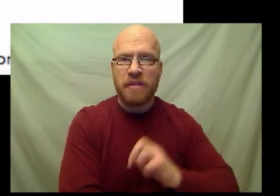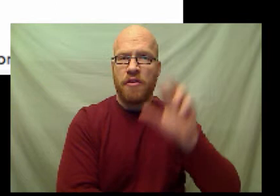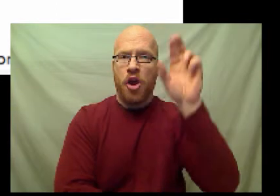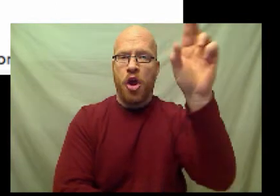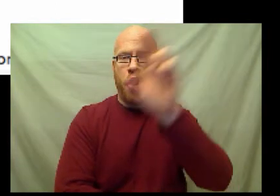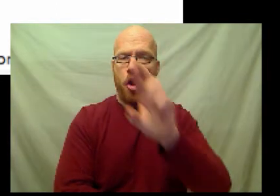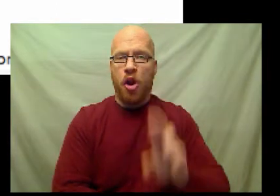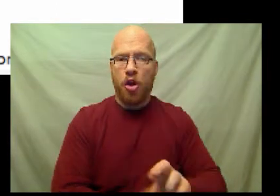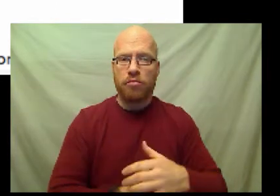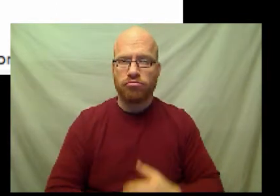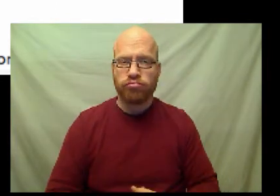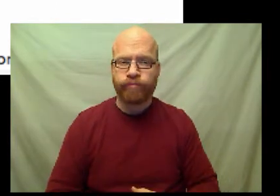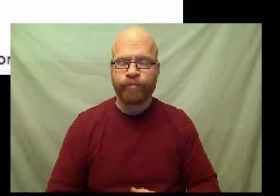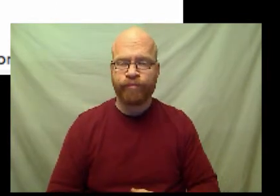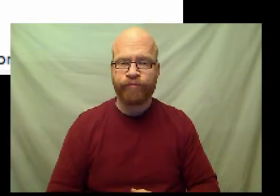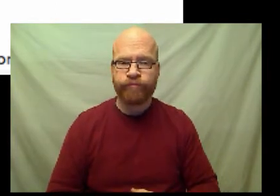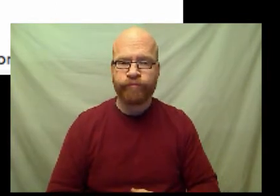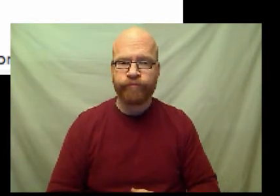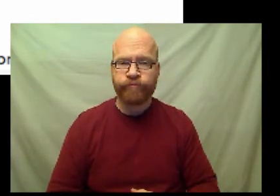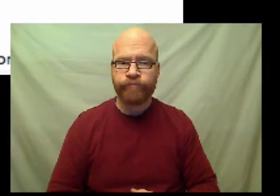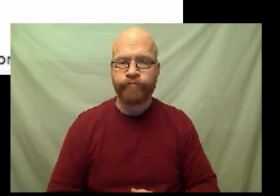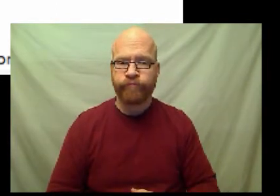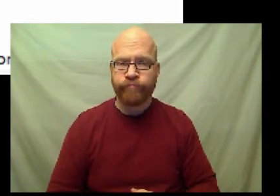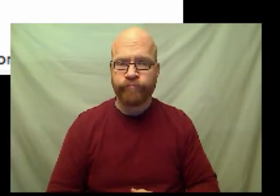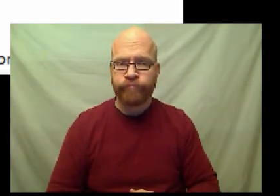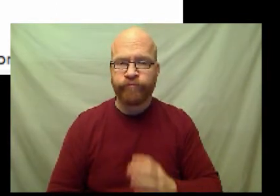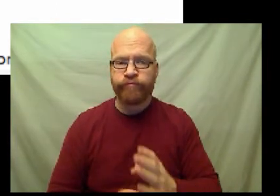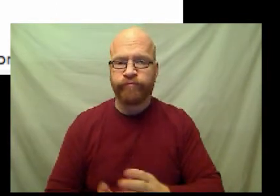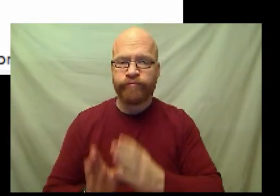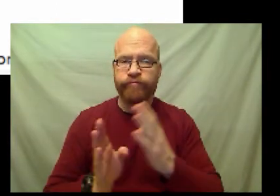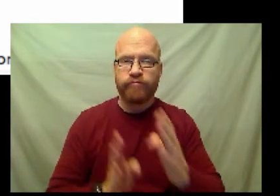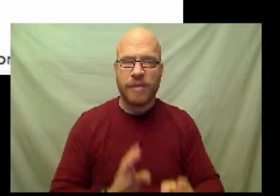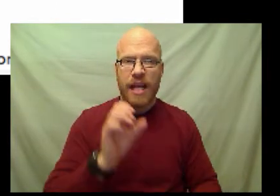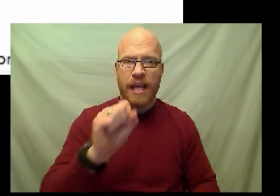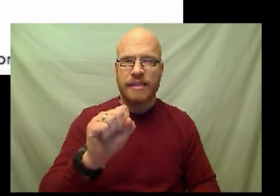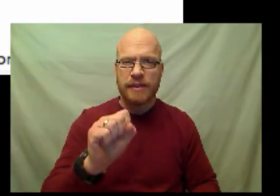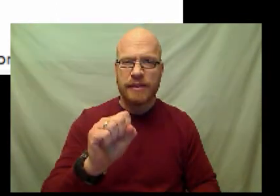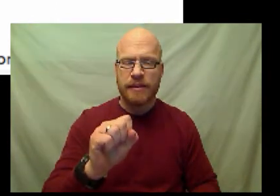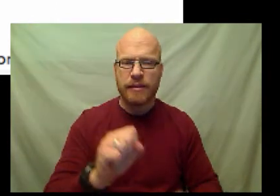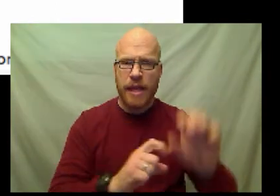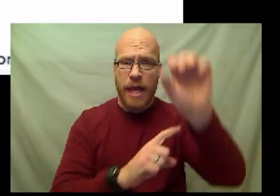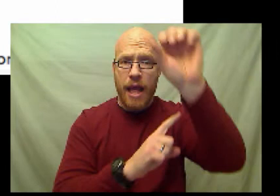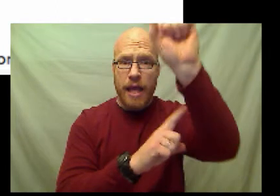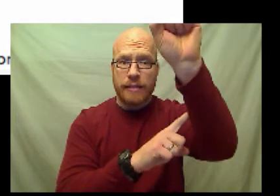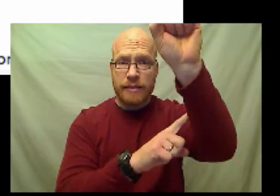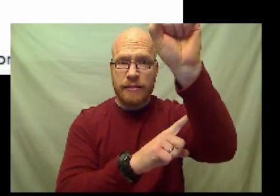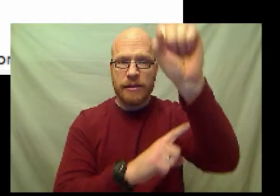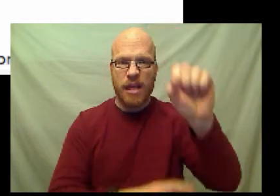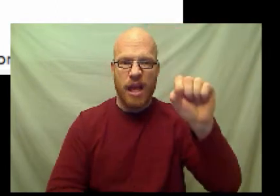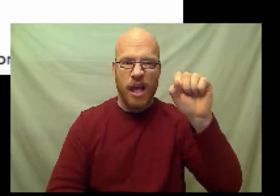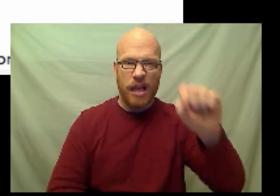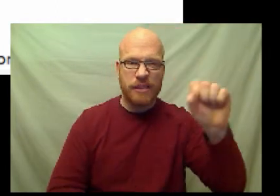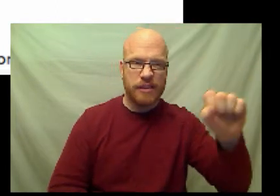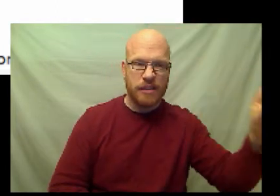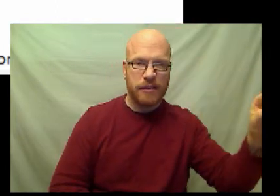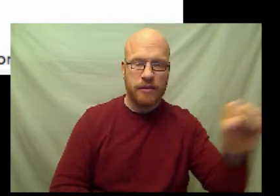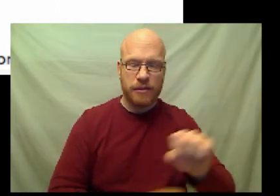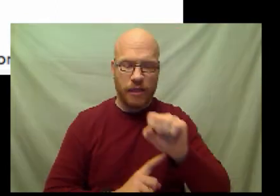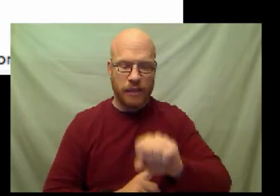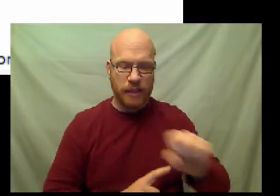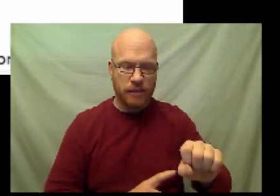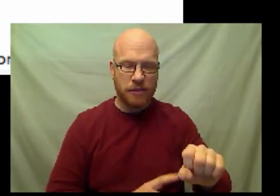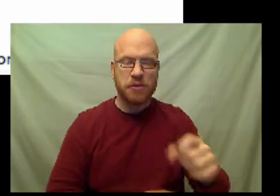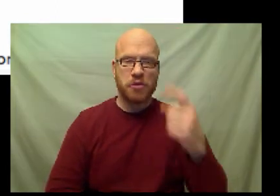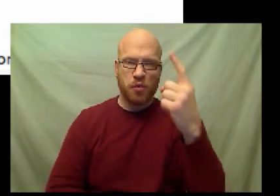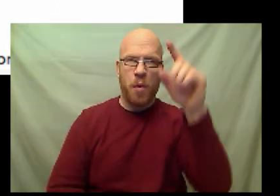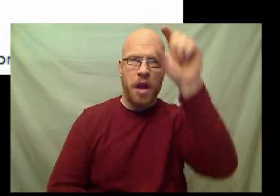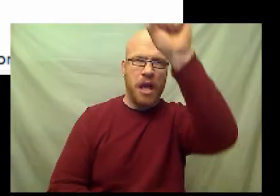They all have a R. Now the S. I see S, then S times S, times S,